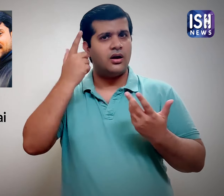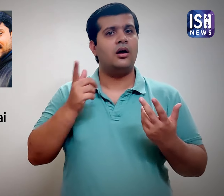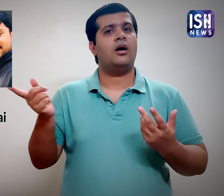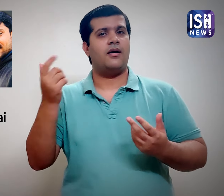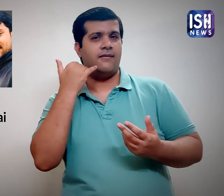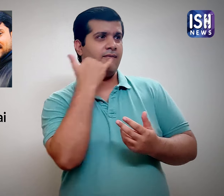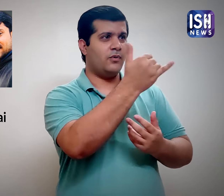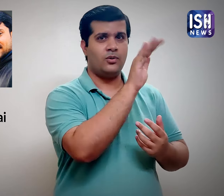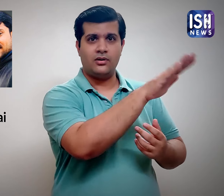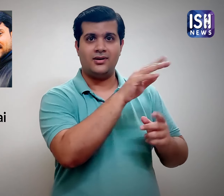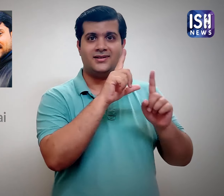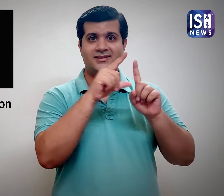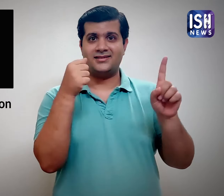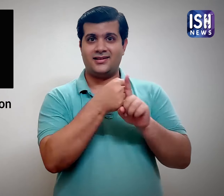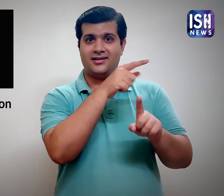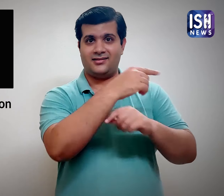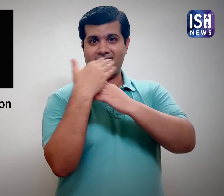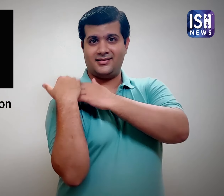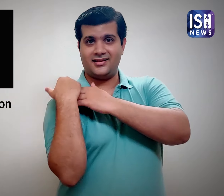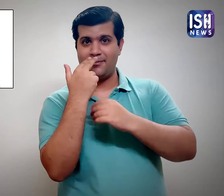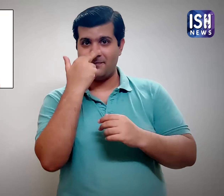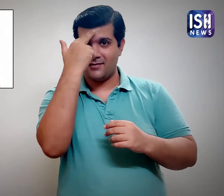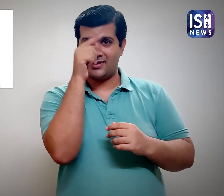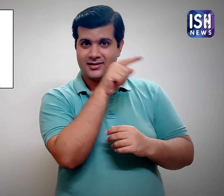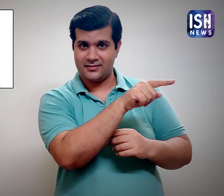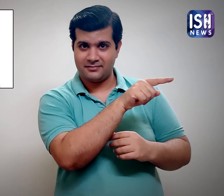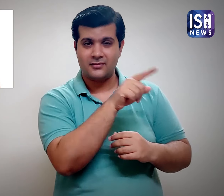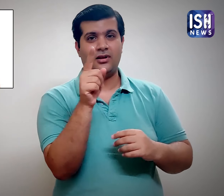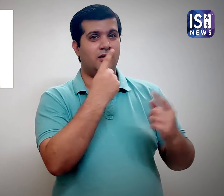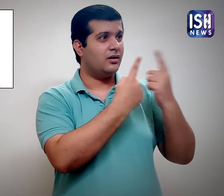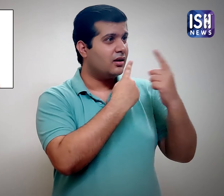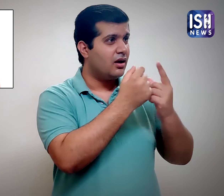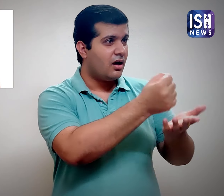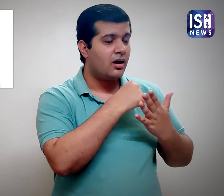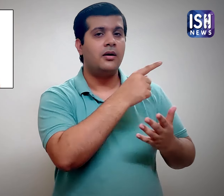He then called Pradeep More who works with SLAD and asked for help.